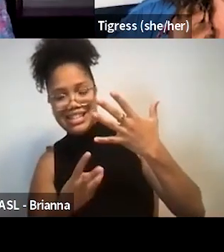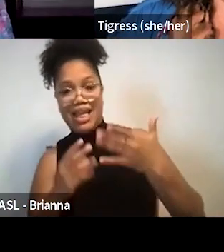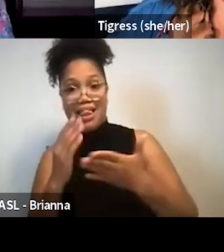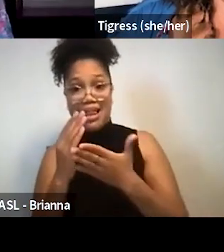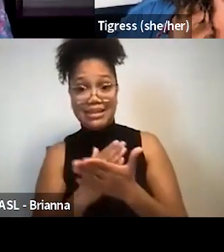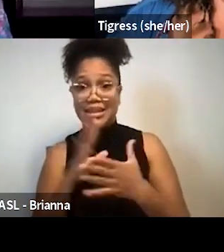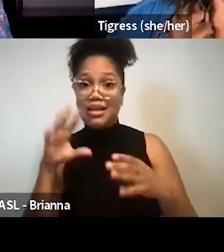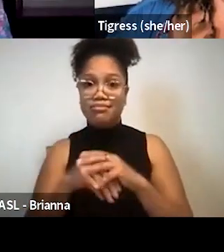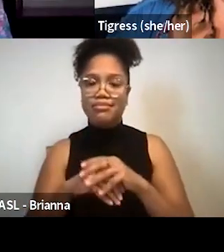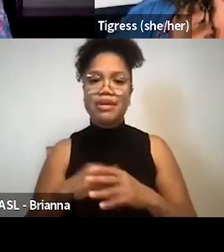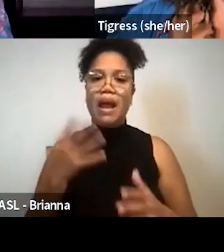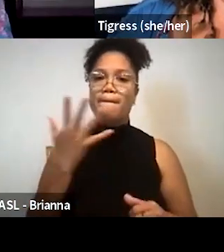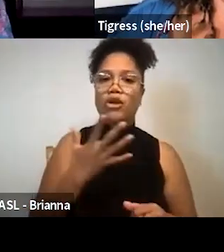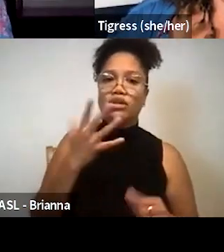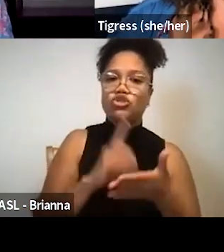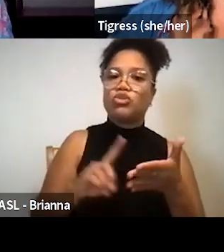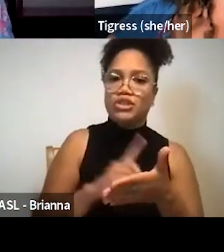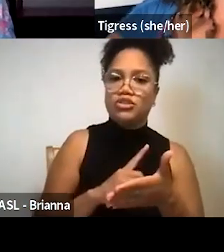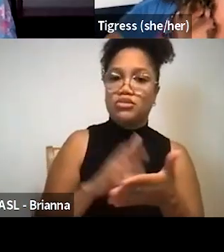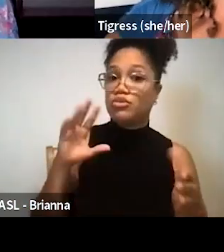And within that, it included science.